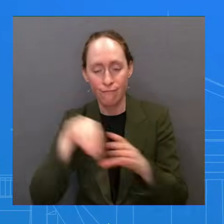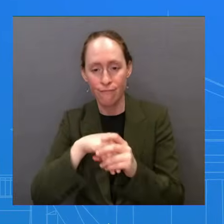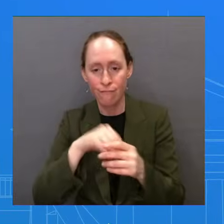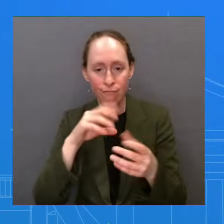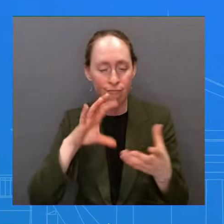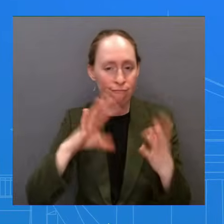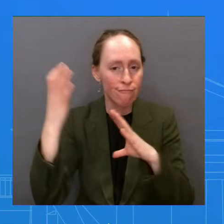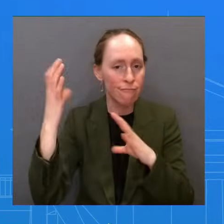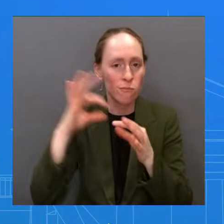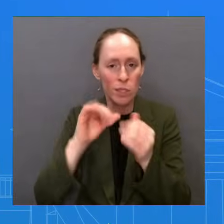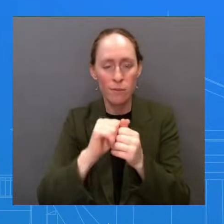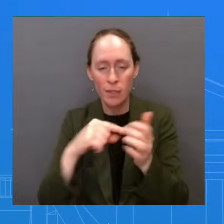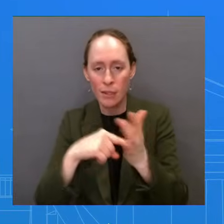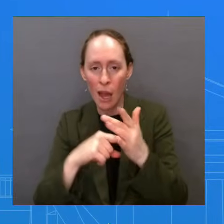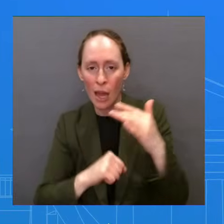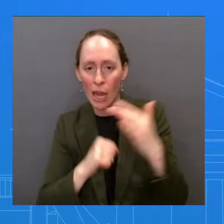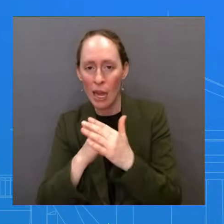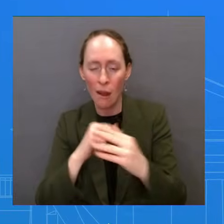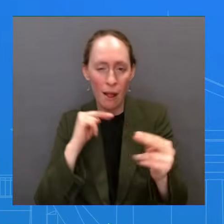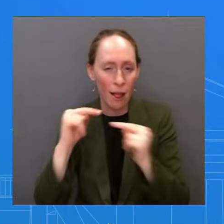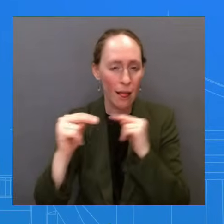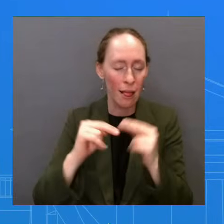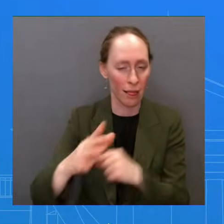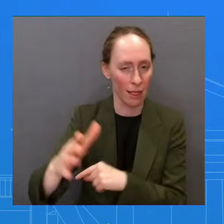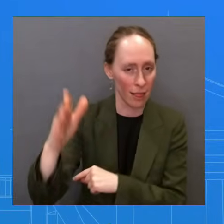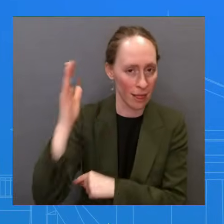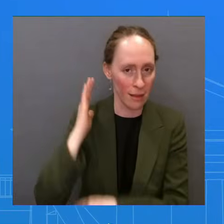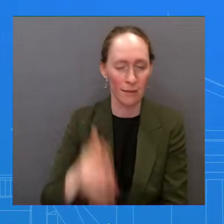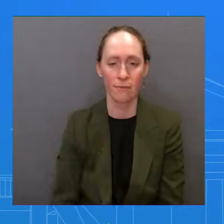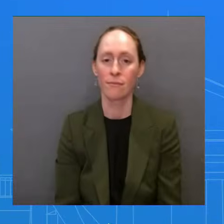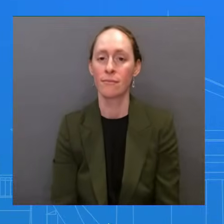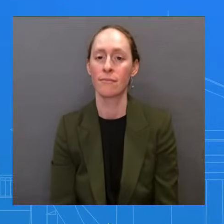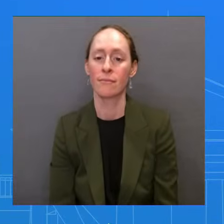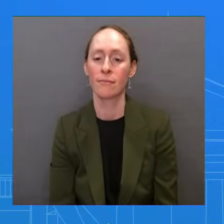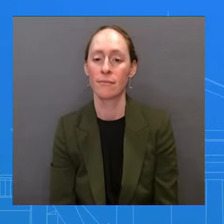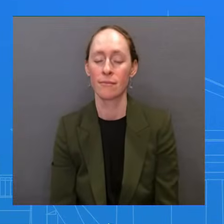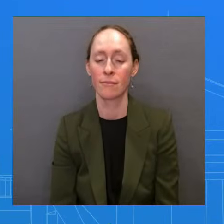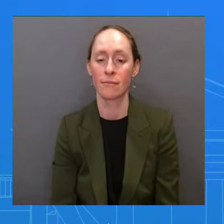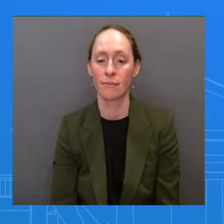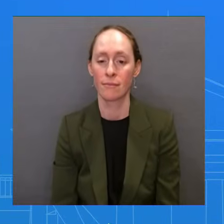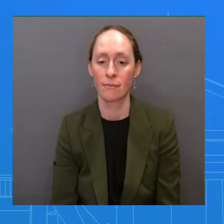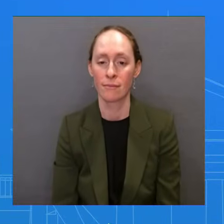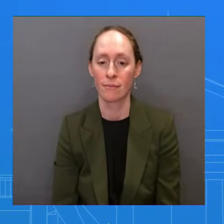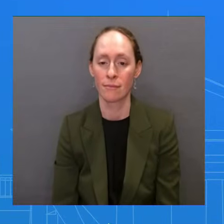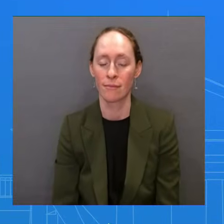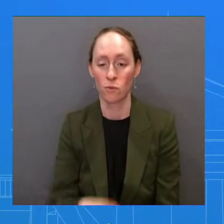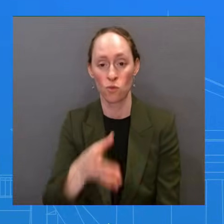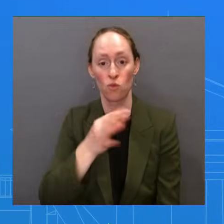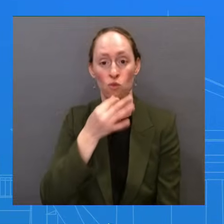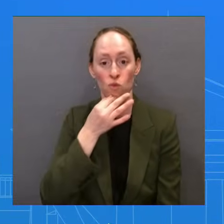The President is scheduled to travel a very long way for quite a bit of time during this month. Is there any even notional discussion